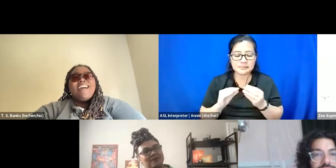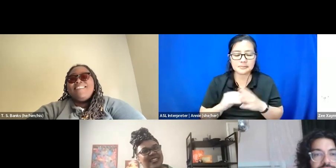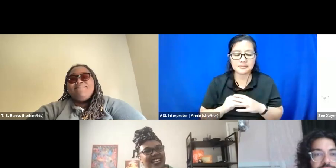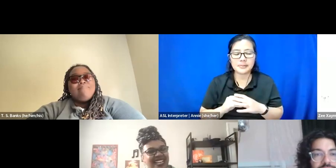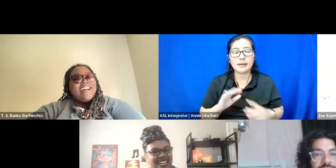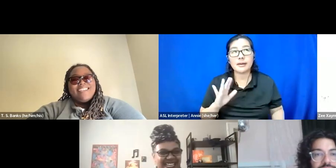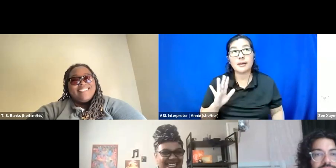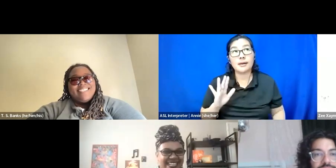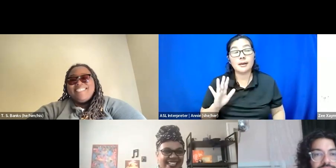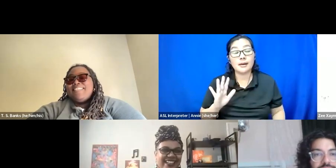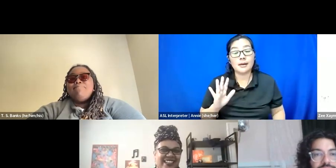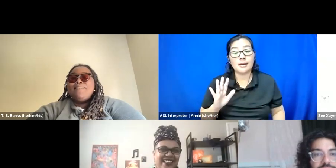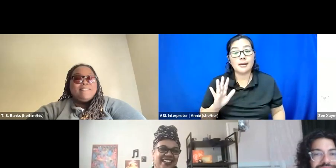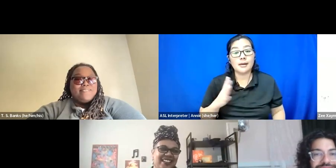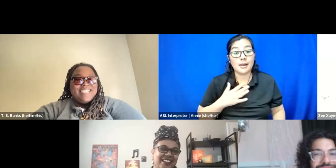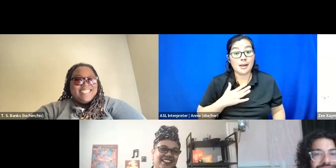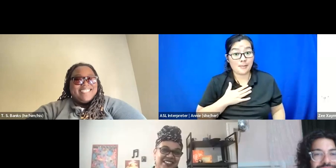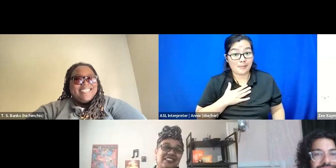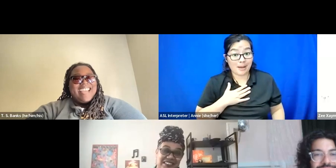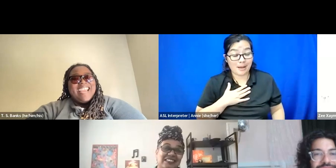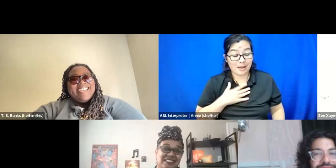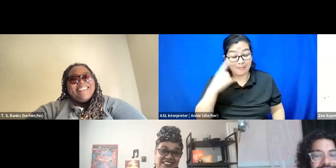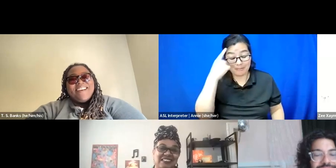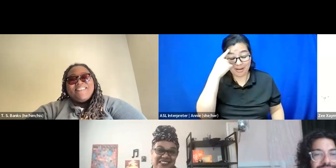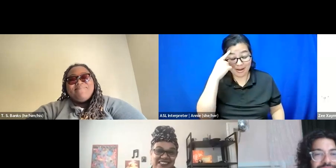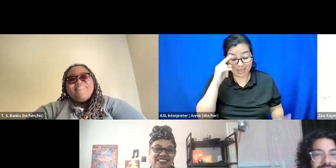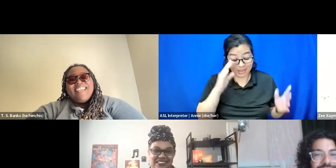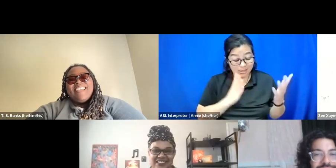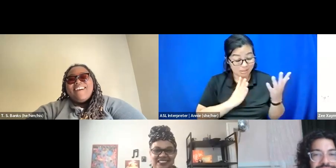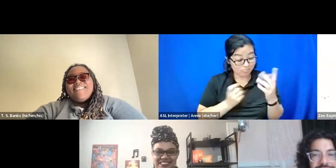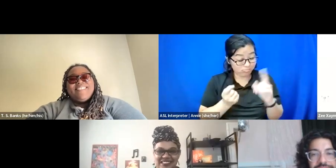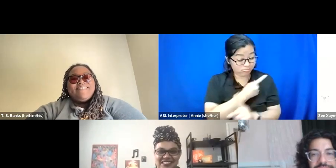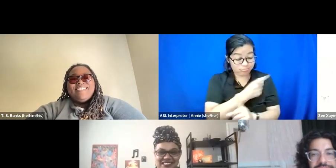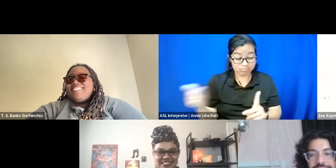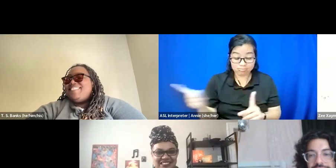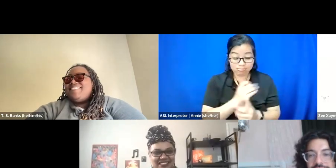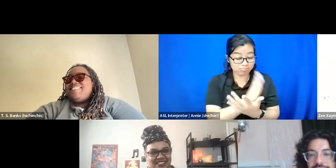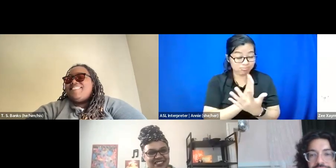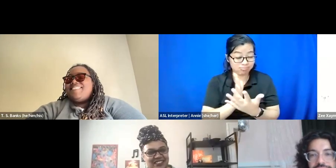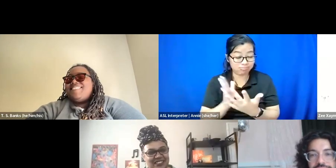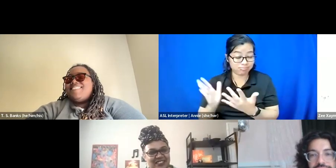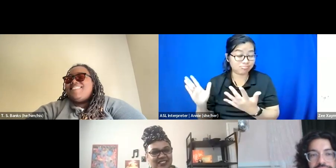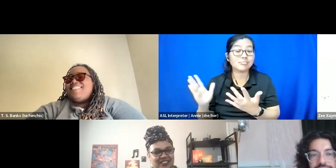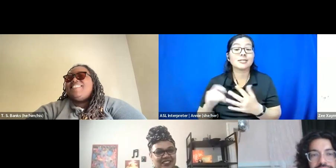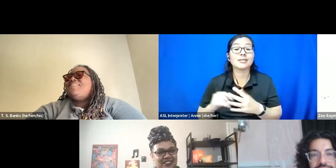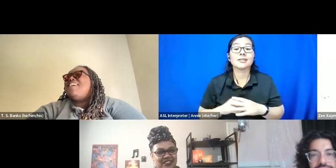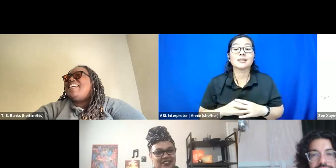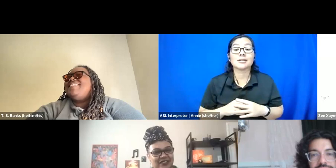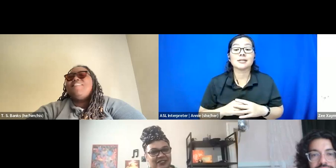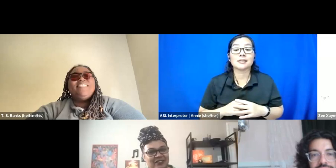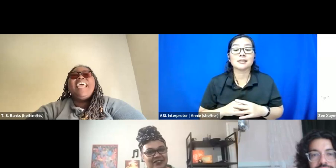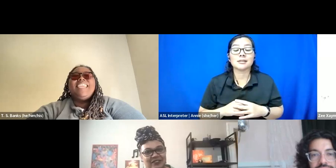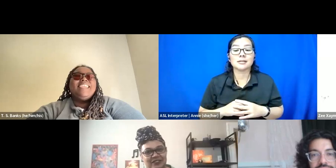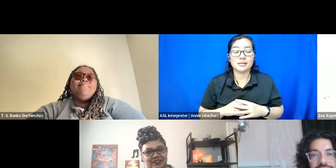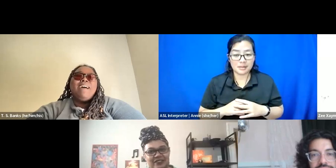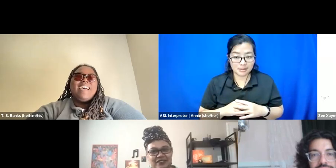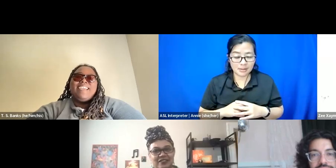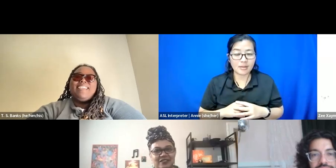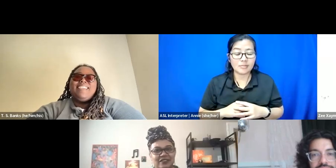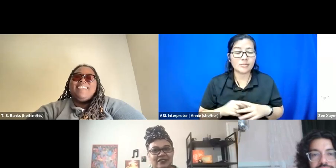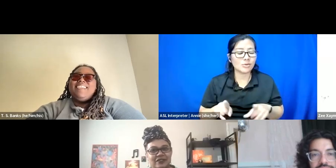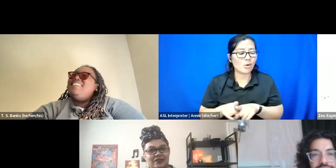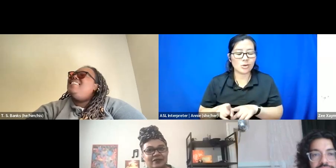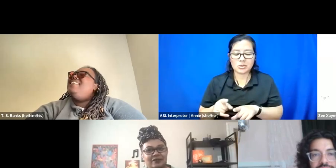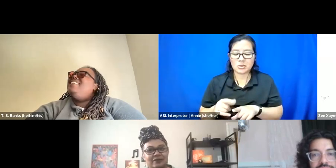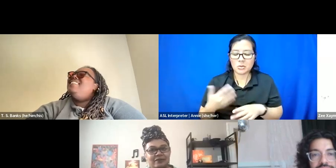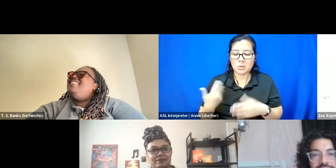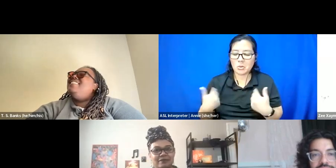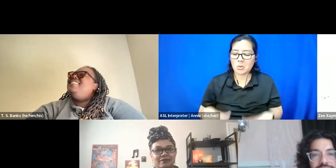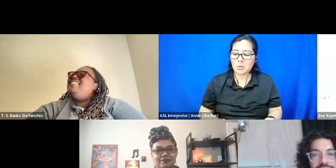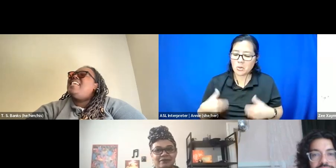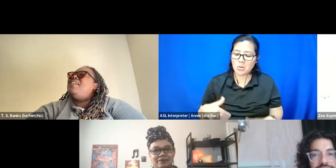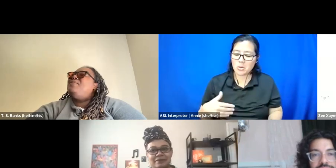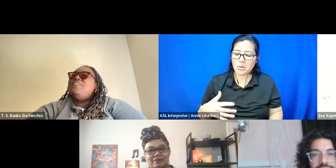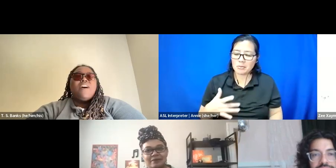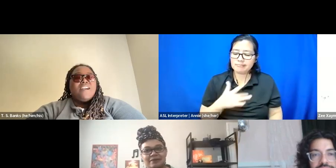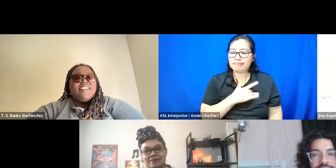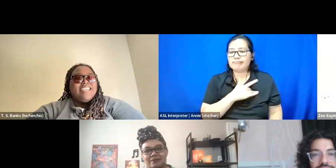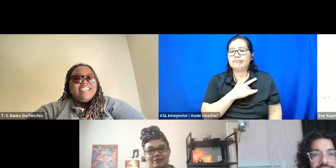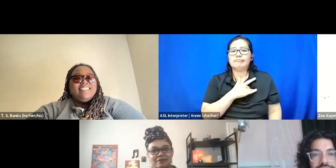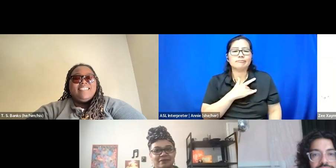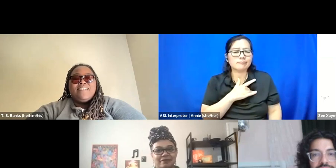My mind is in a million places and also is just quite taken by just how real the art is.